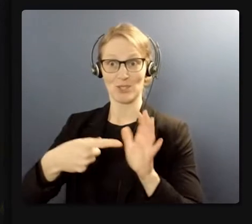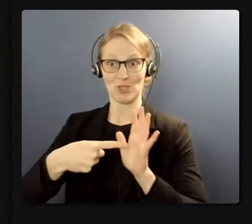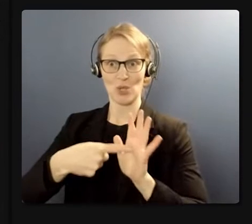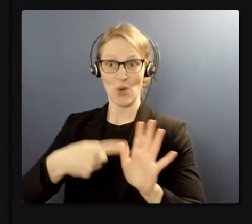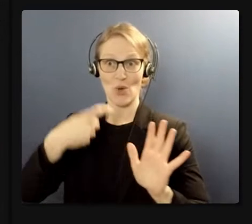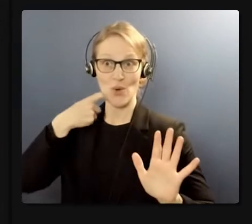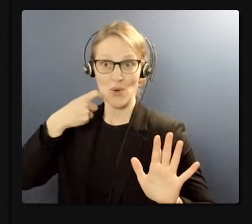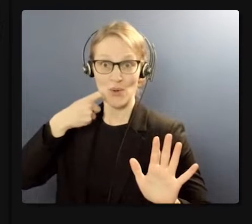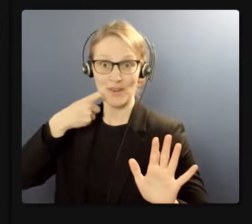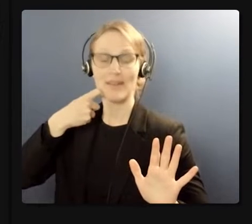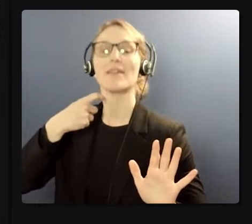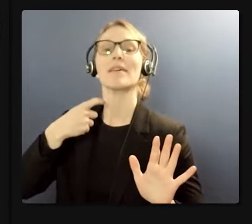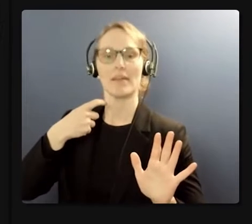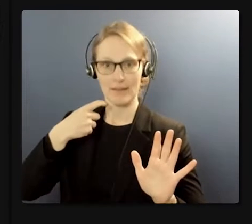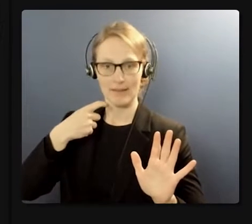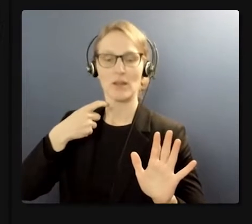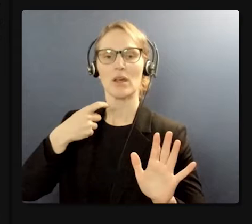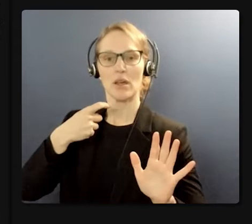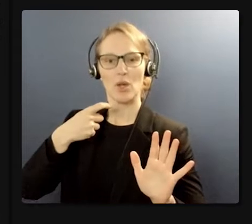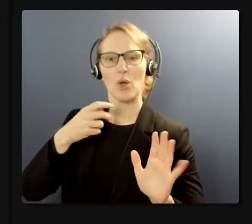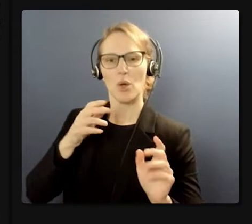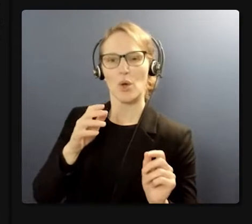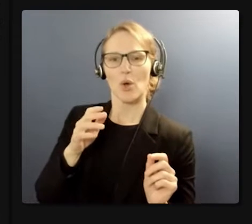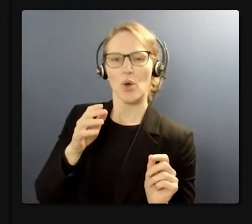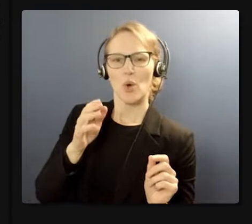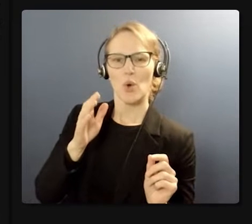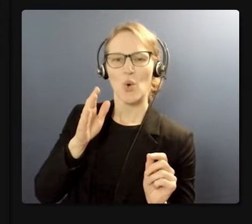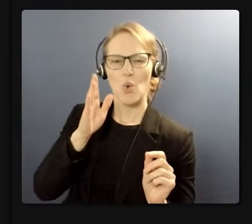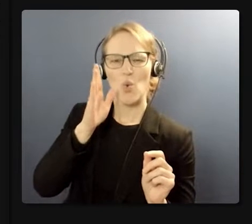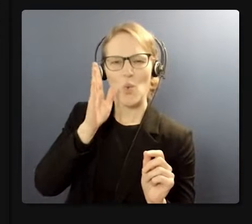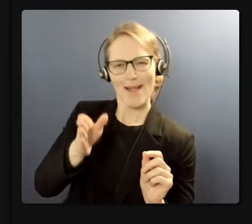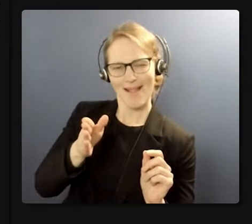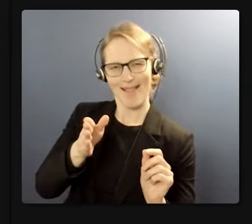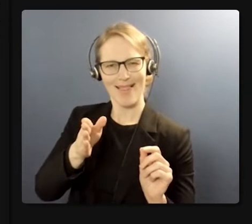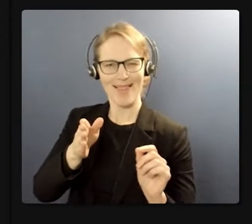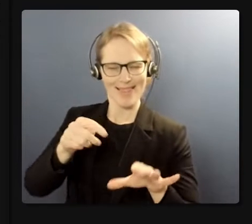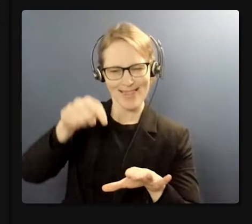[Samuel] And that is going to be done in the garage. Well, first, a little bit of a disclaimer.